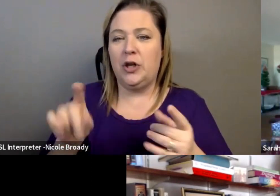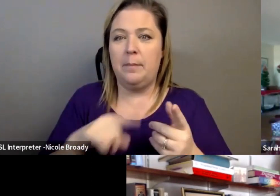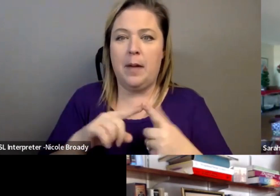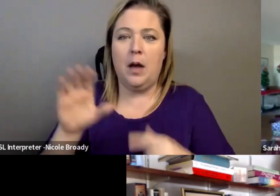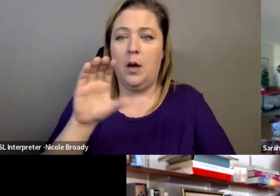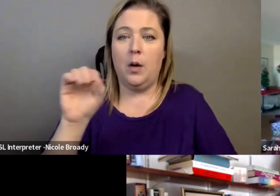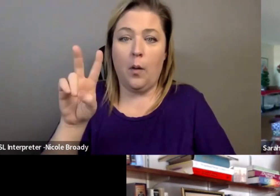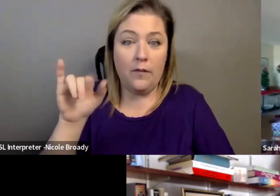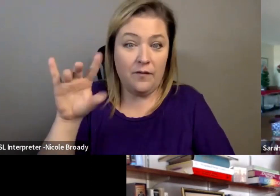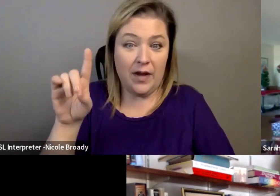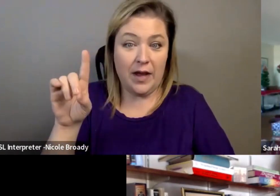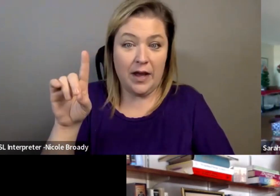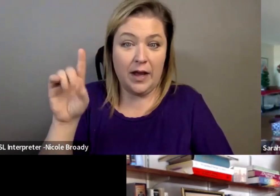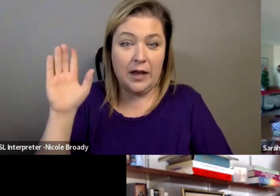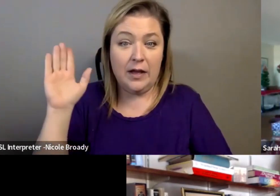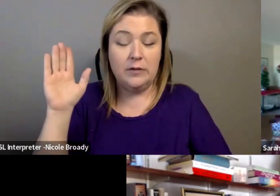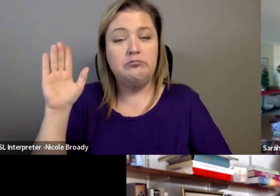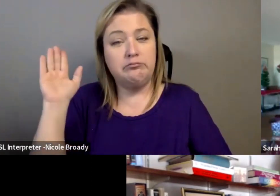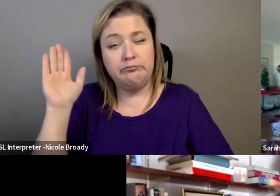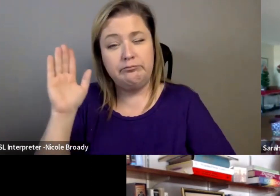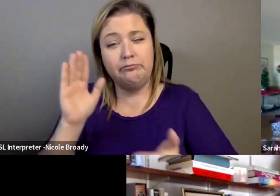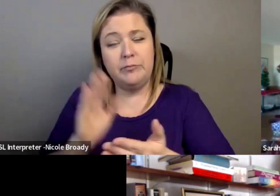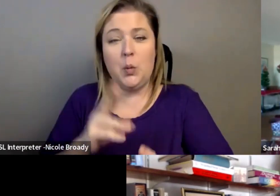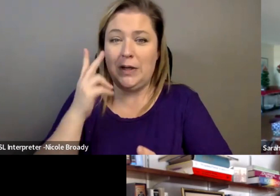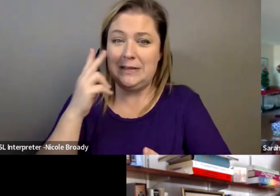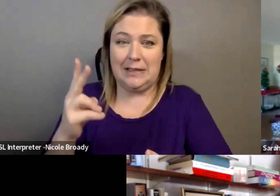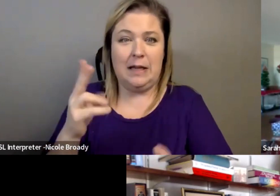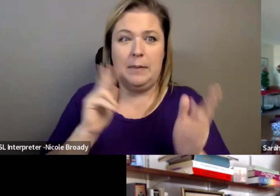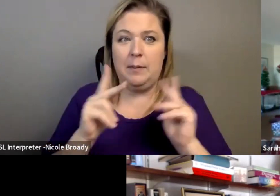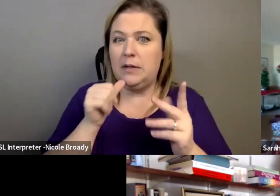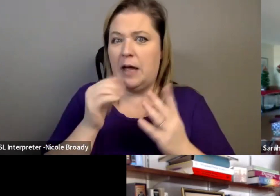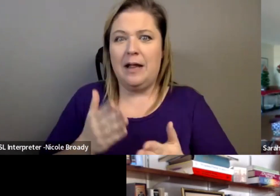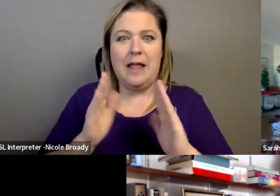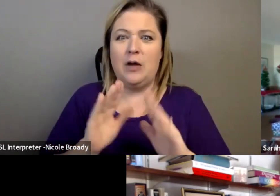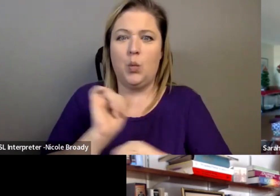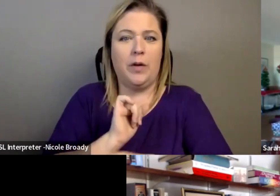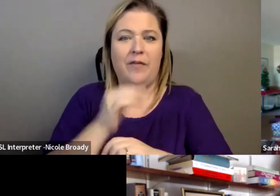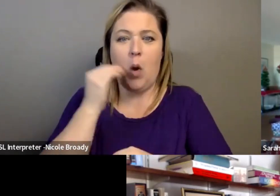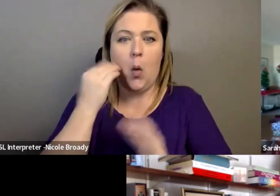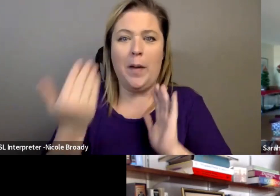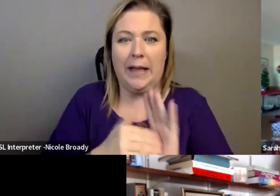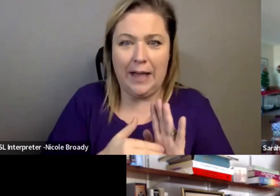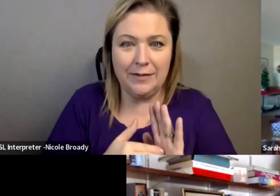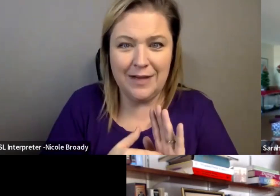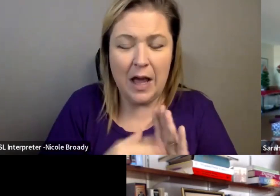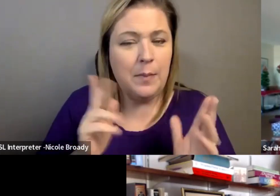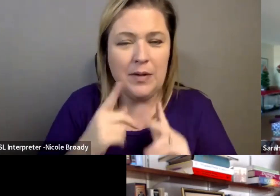seen that work from home, reasonable accommodations are off the table yet again. That is, you know, we're seeing that across the board. And I hadn't